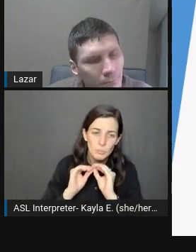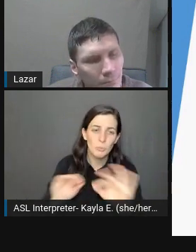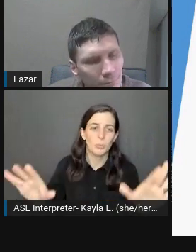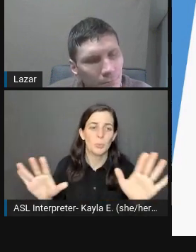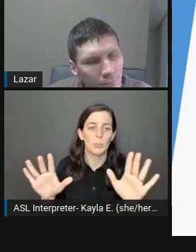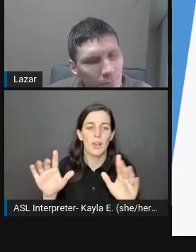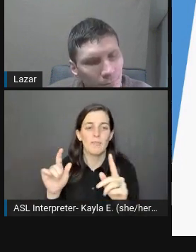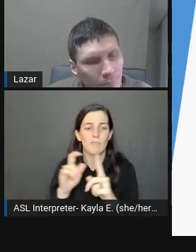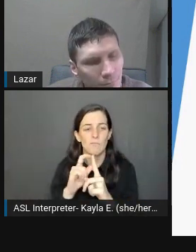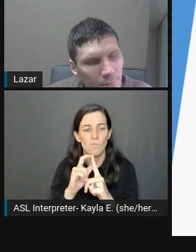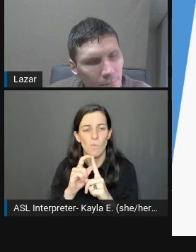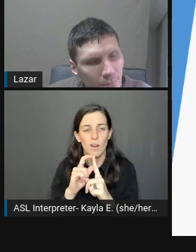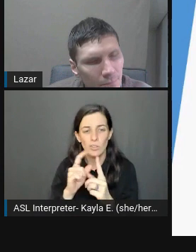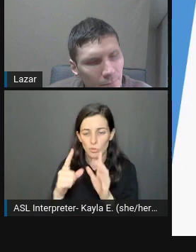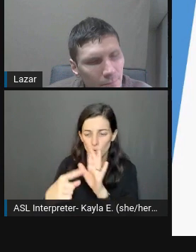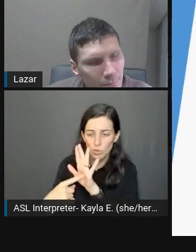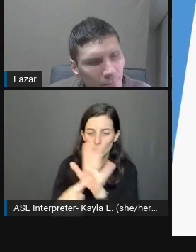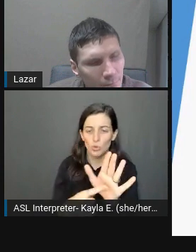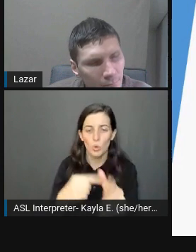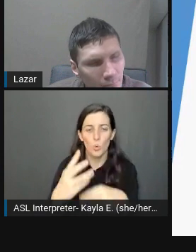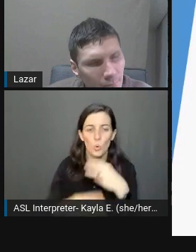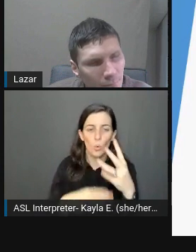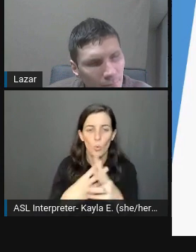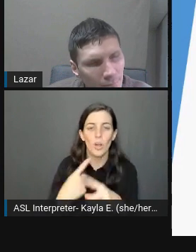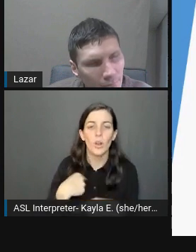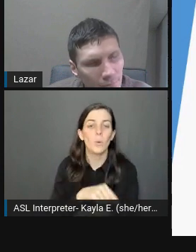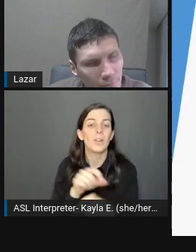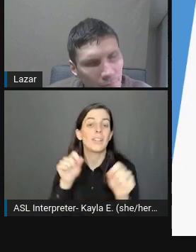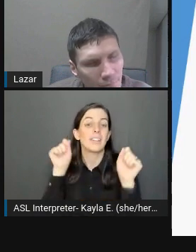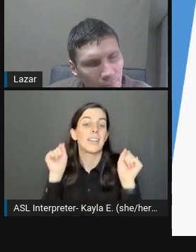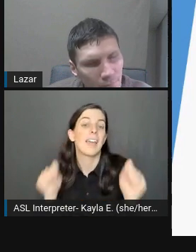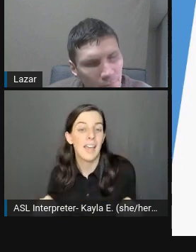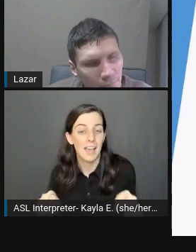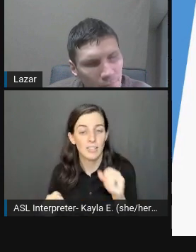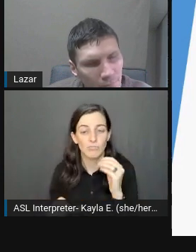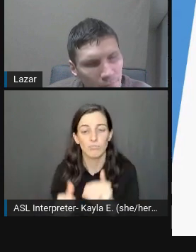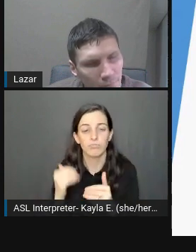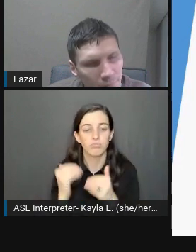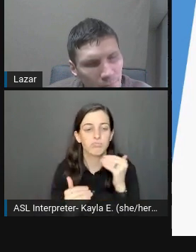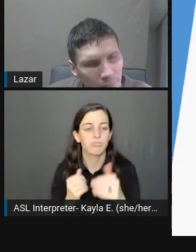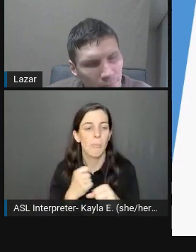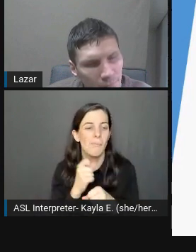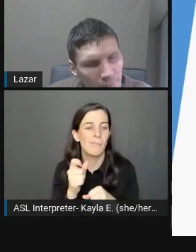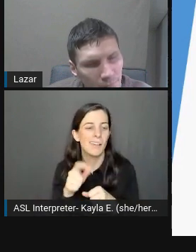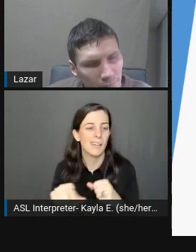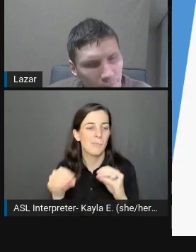that we can step-by-step make this world more accessible. Thank you.